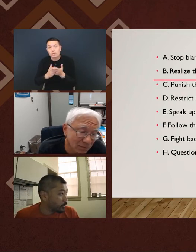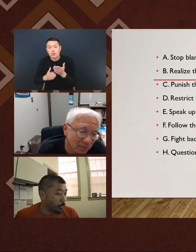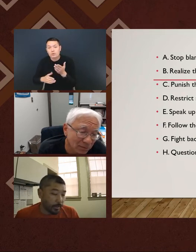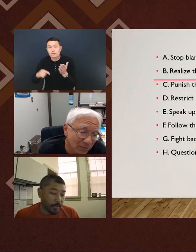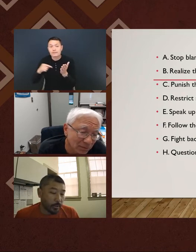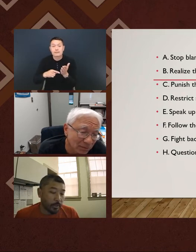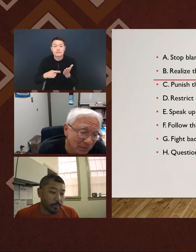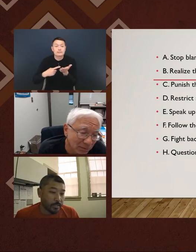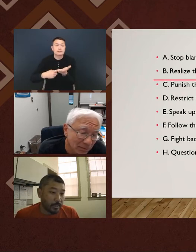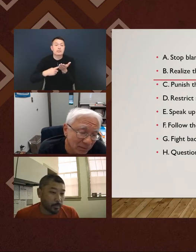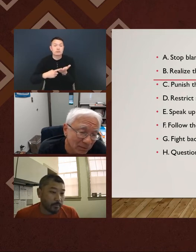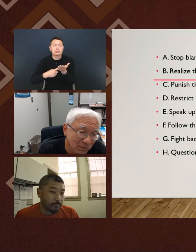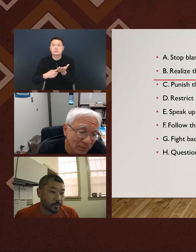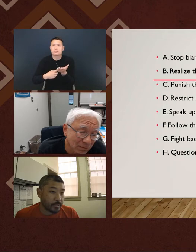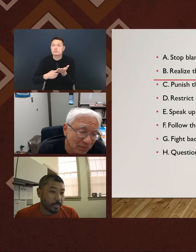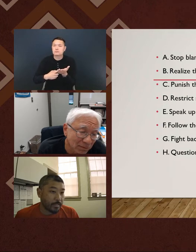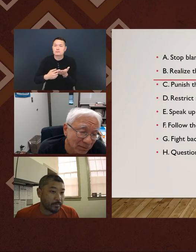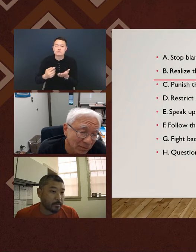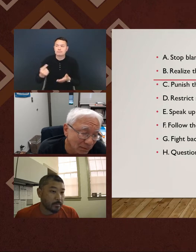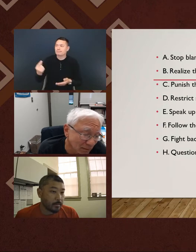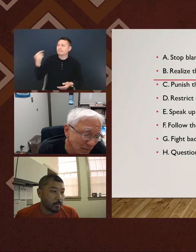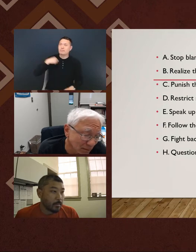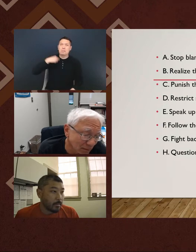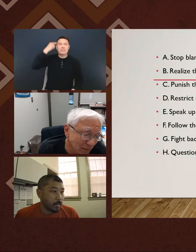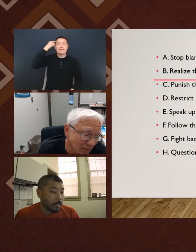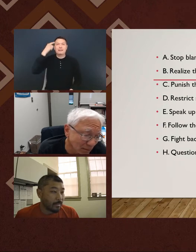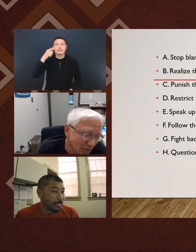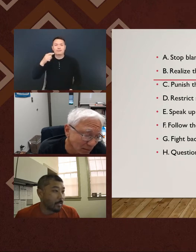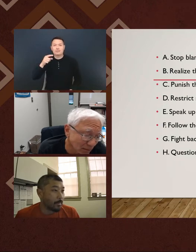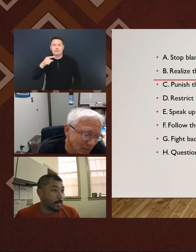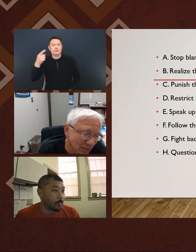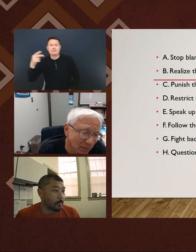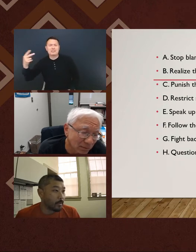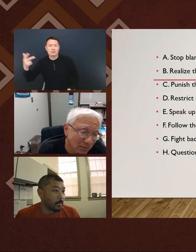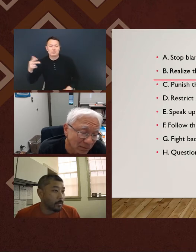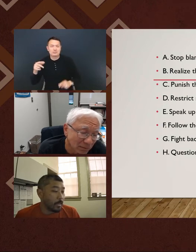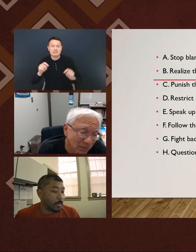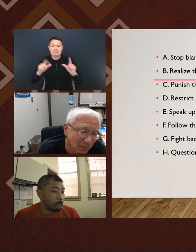to one of the earlier slides, one of the first slide in thinking about